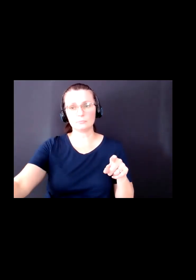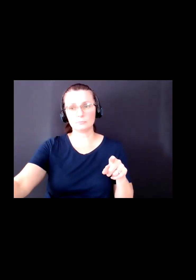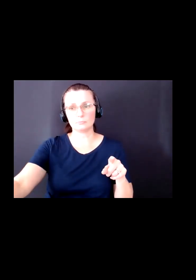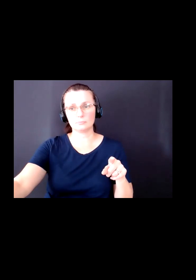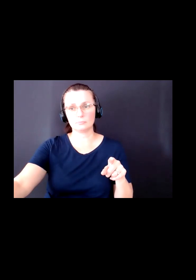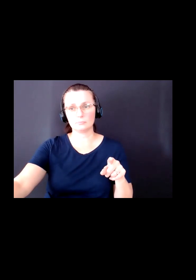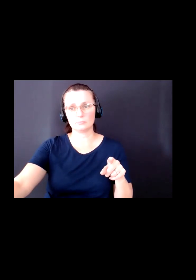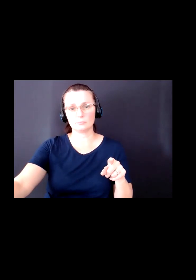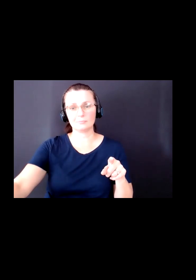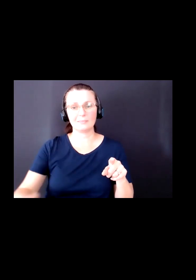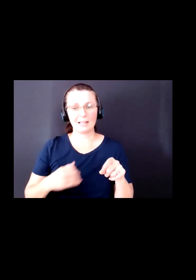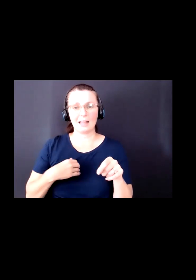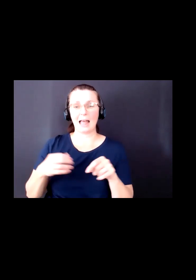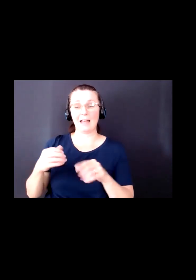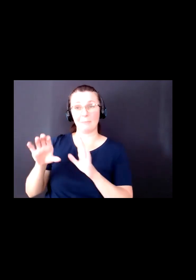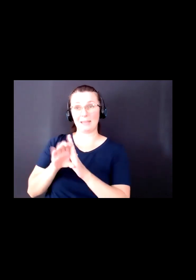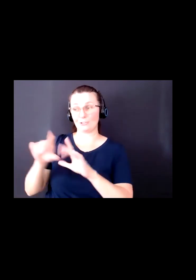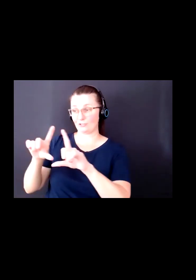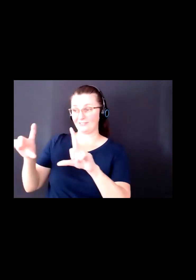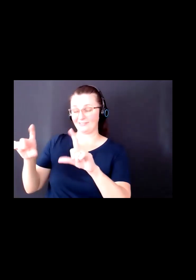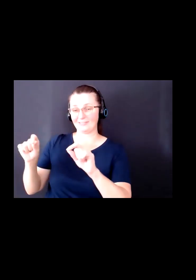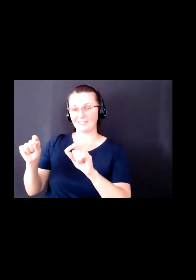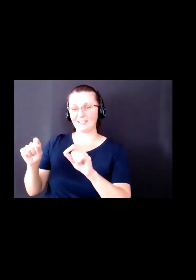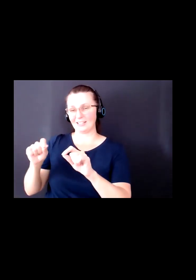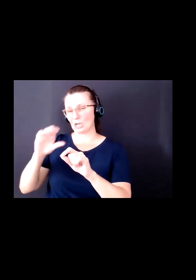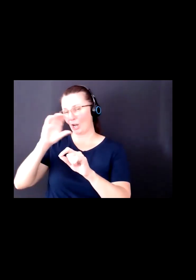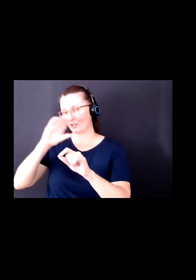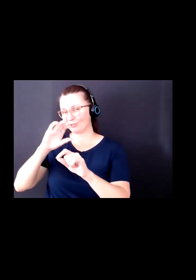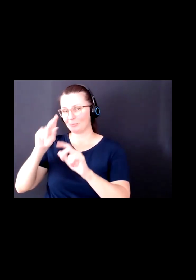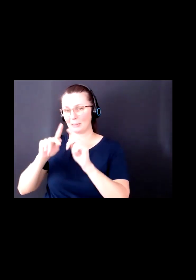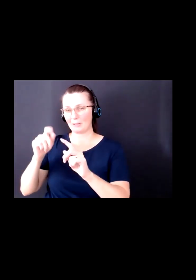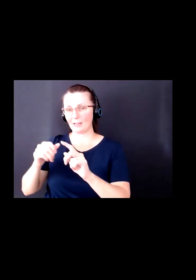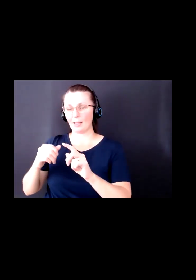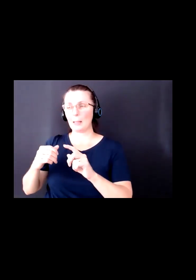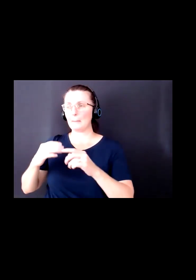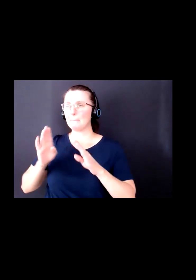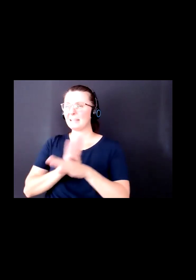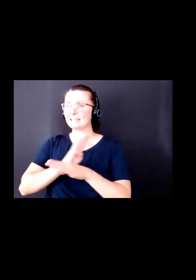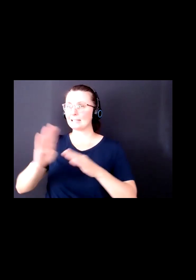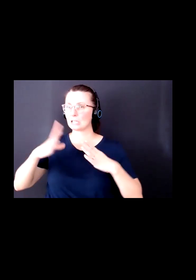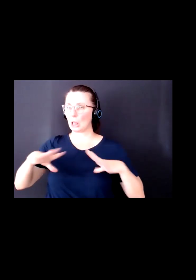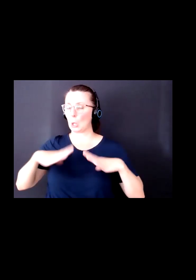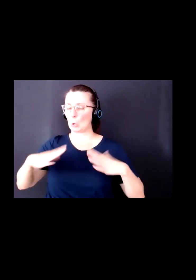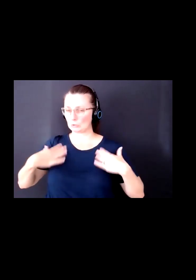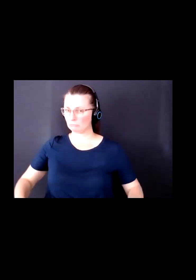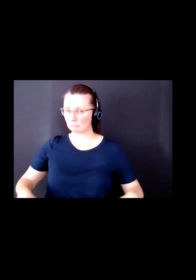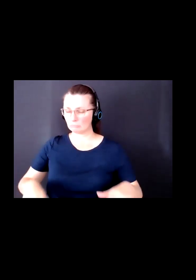employees wearing business attire and standing in a group. On either side there are two people using megaphones in their